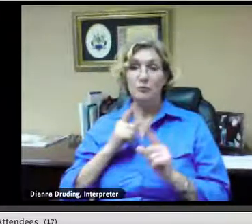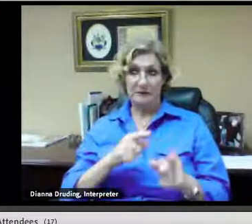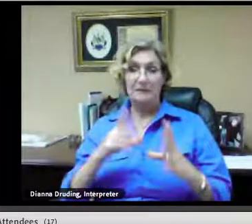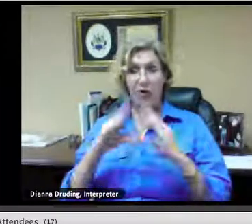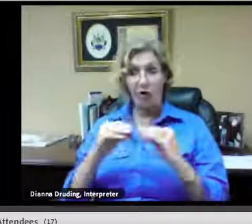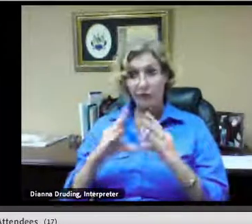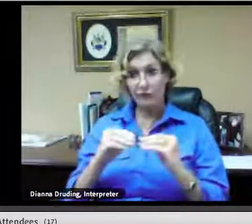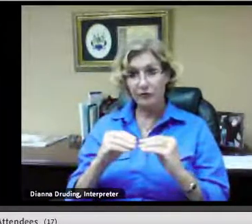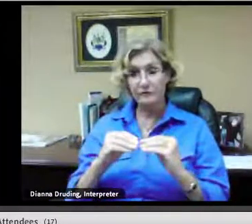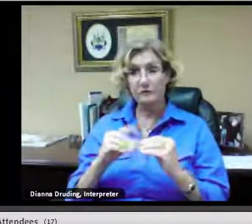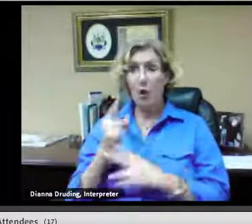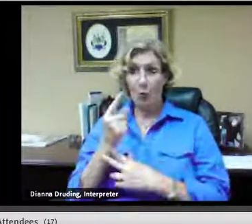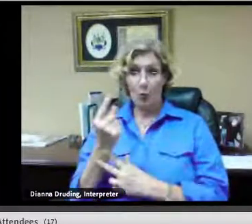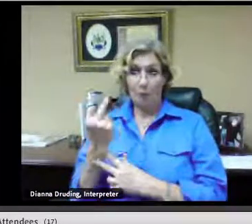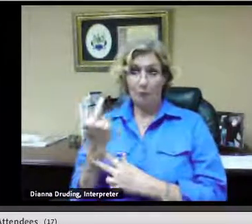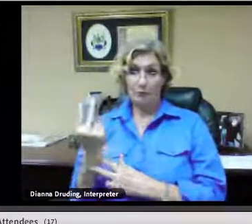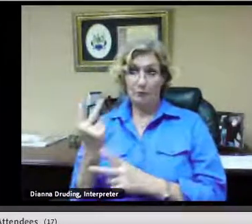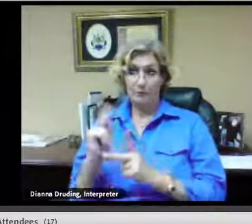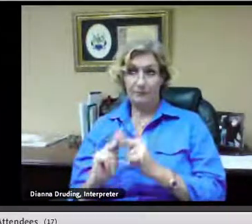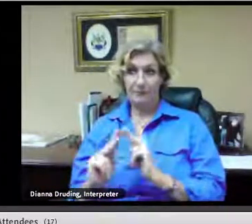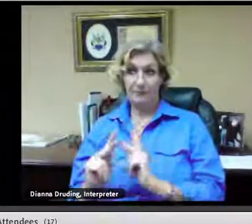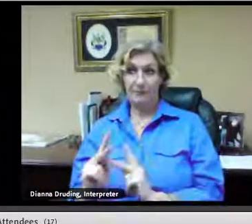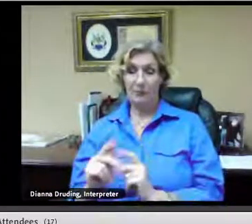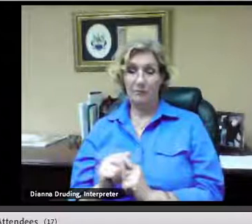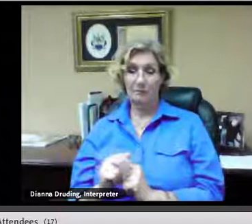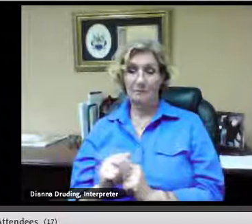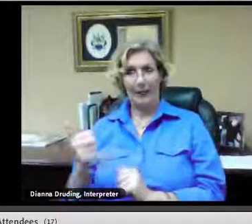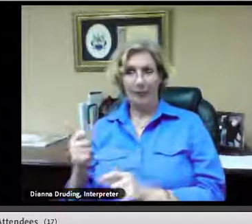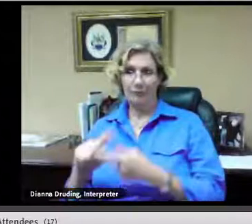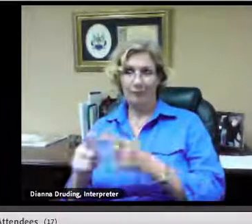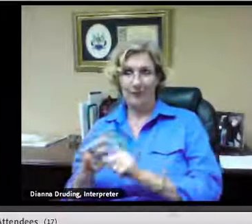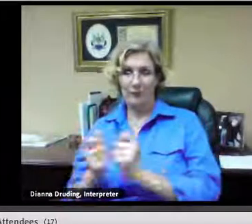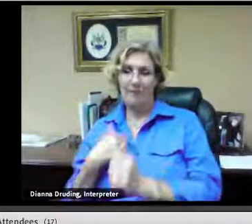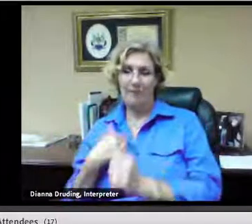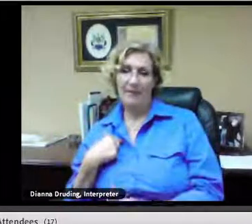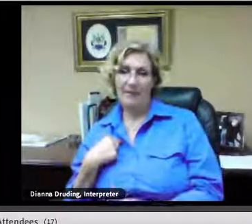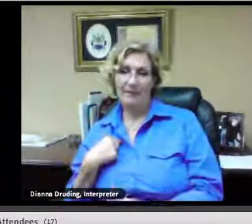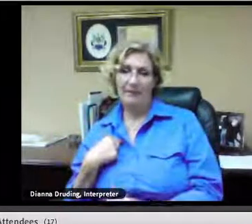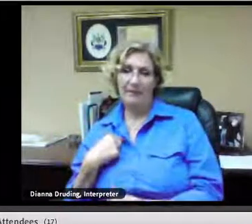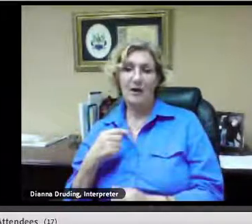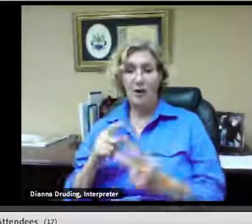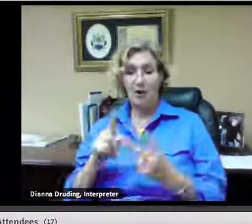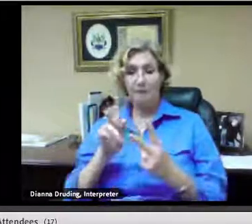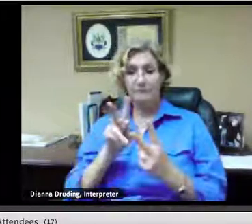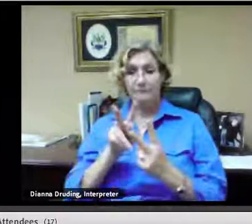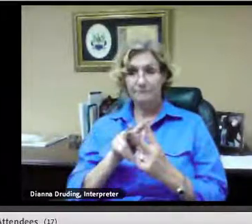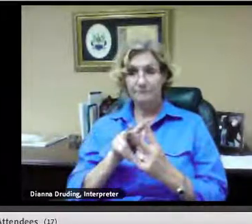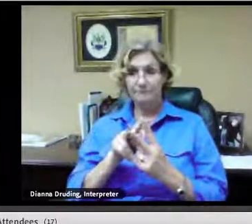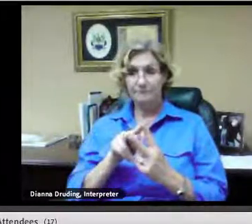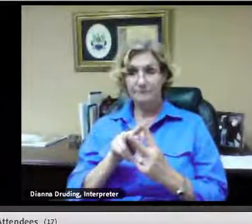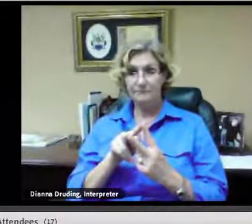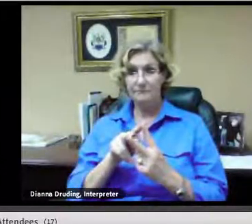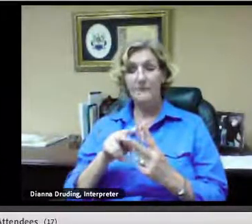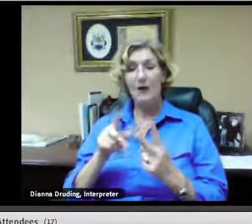one of two people who was hearing and could not sign.